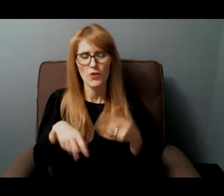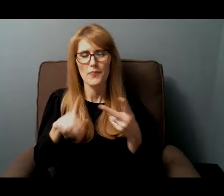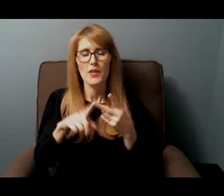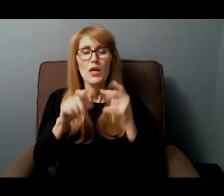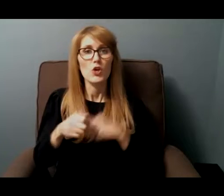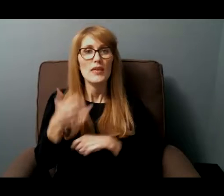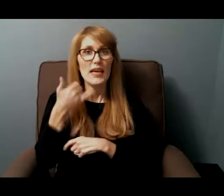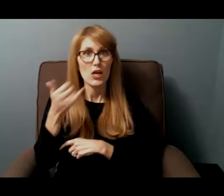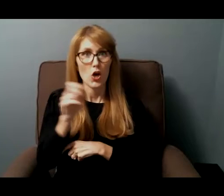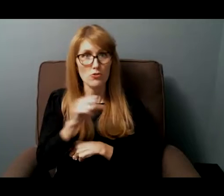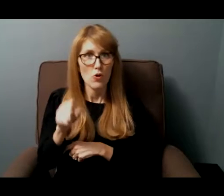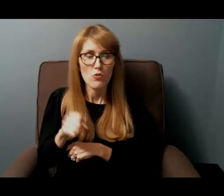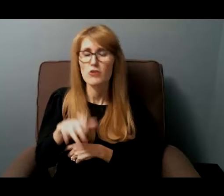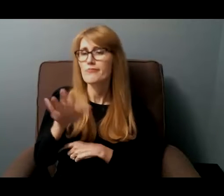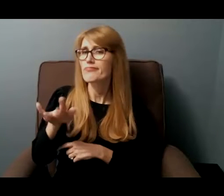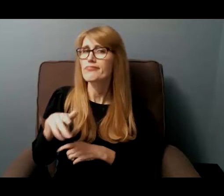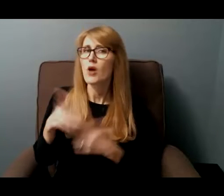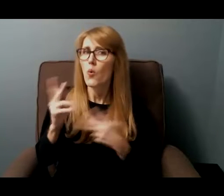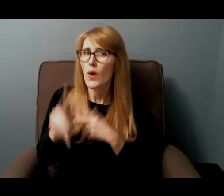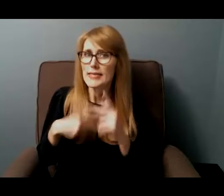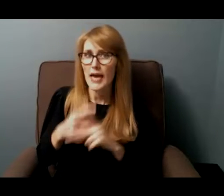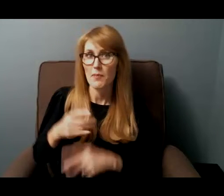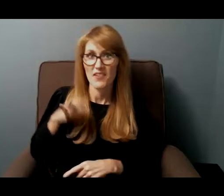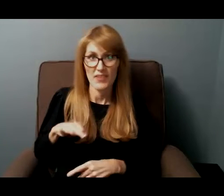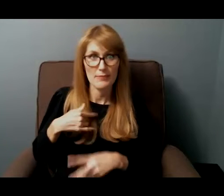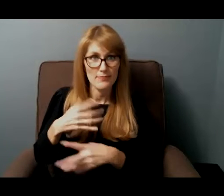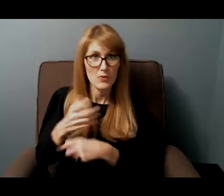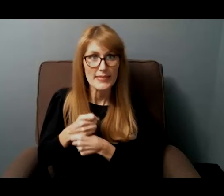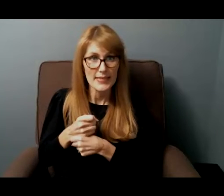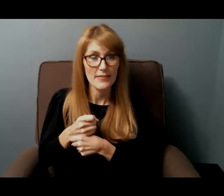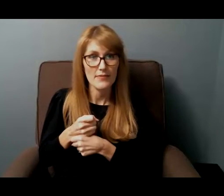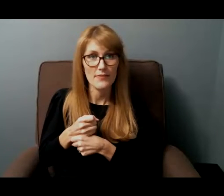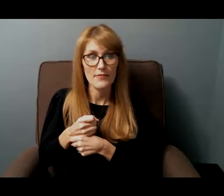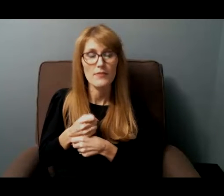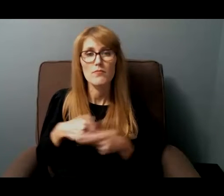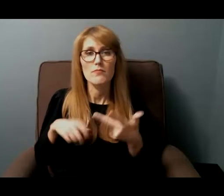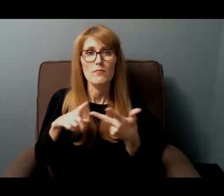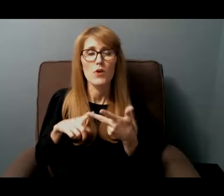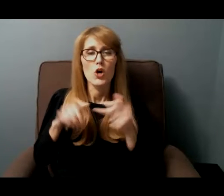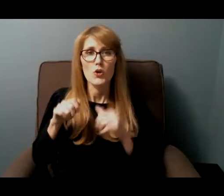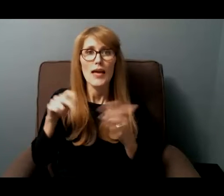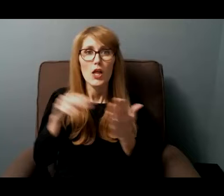them to tell you what type of benefit you receive. Or you could look at a recent letter. Some of the